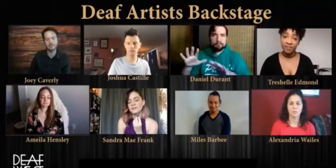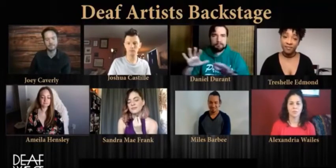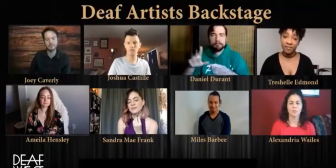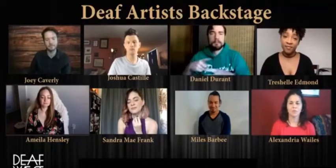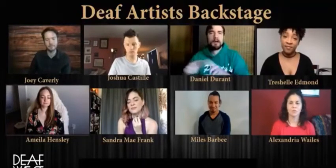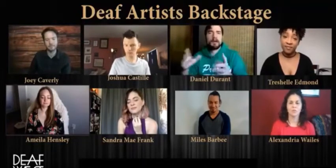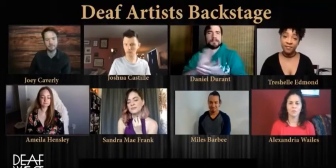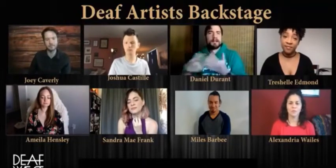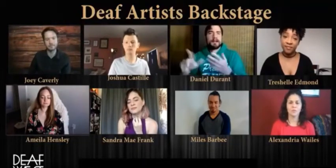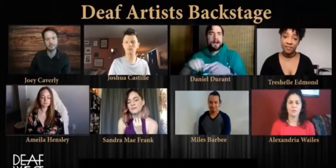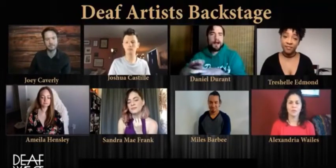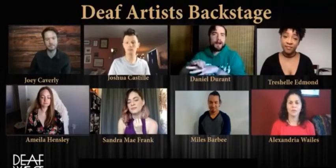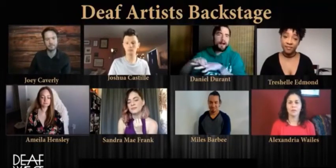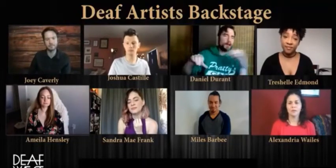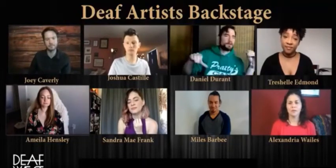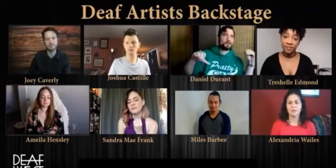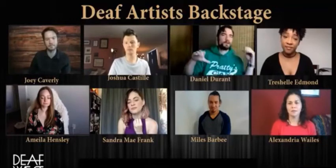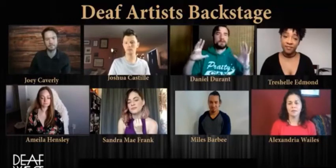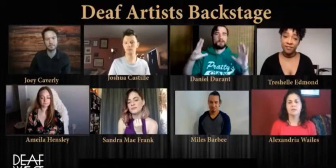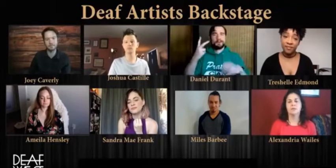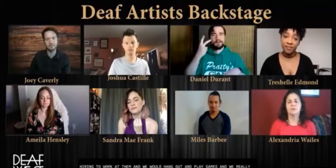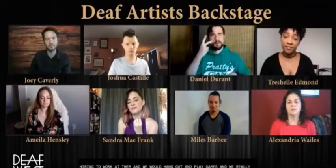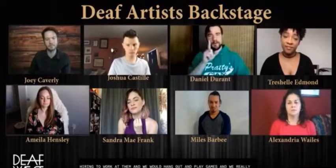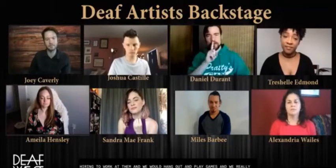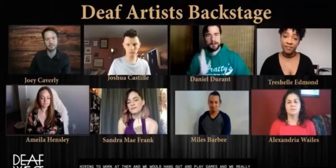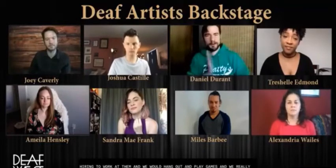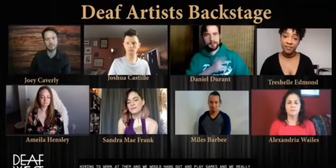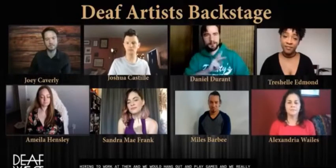the casting, and during rehearsals learning lines.